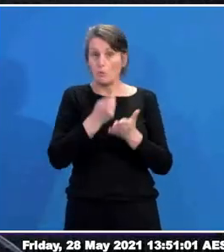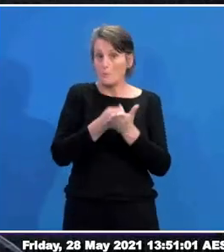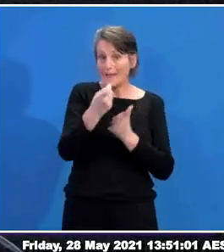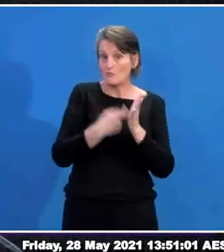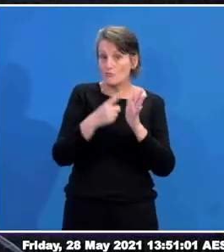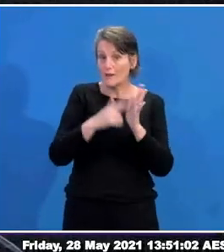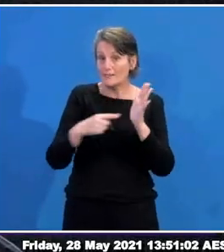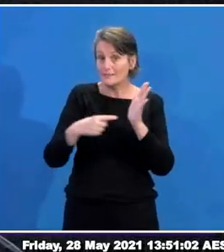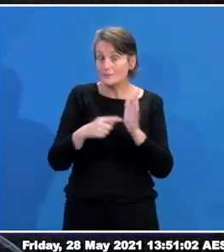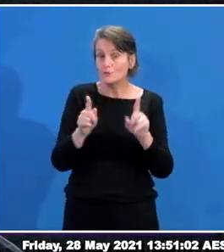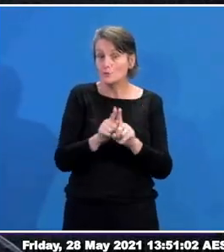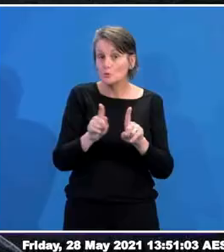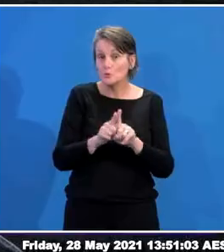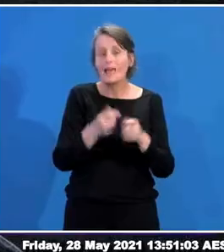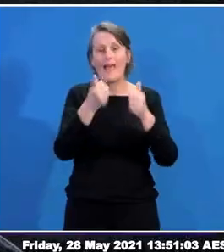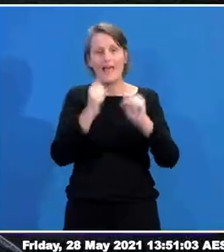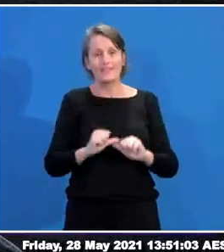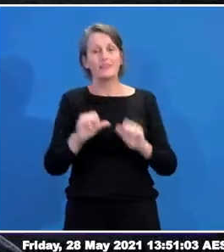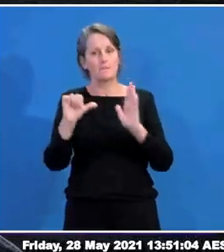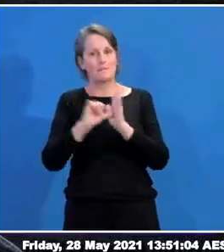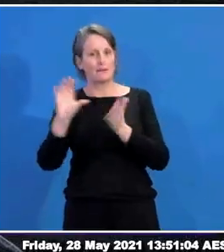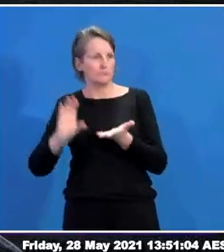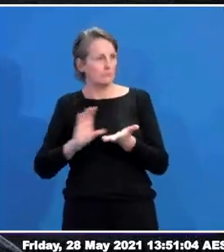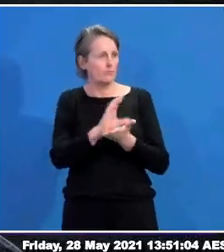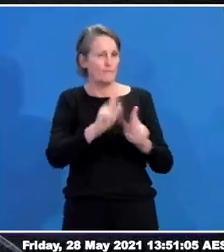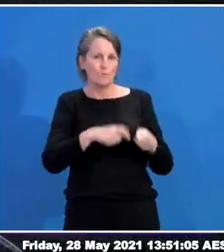of that we fund the care the person needs whilst they are in the residence.